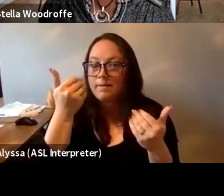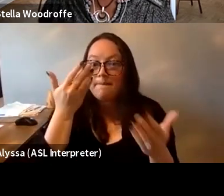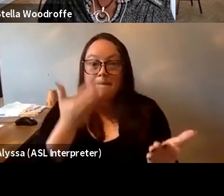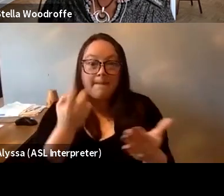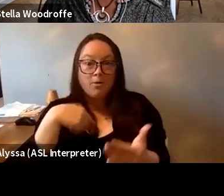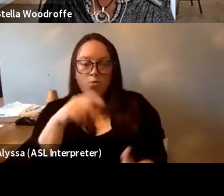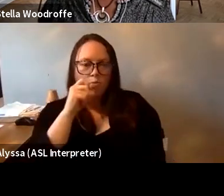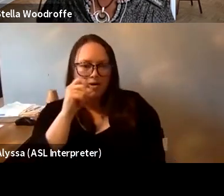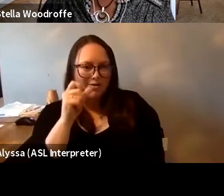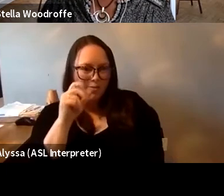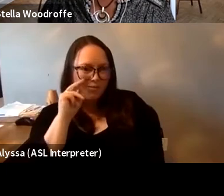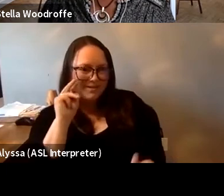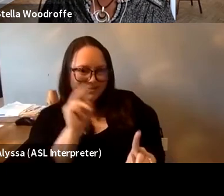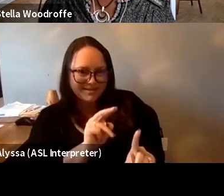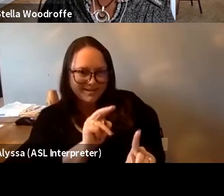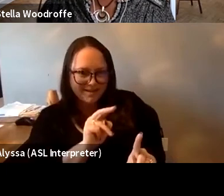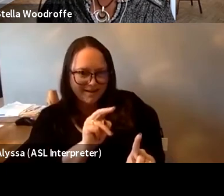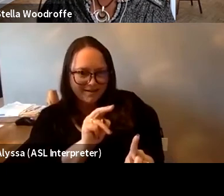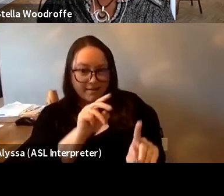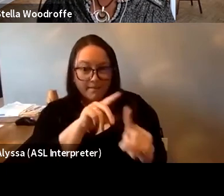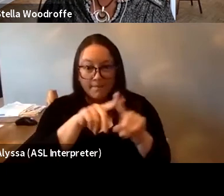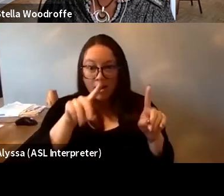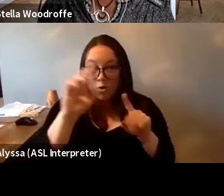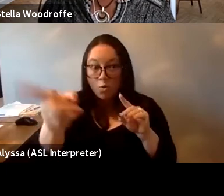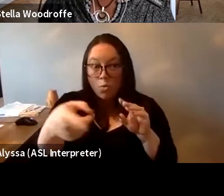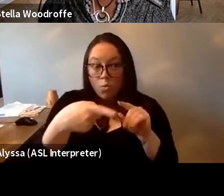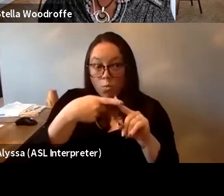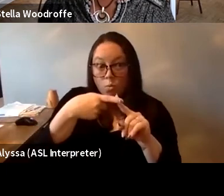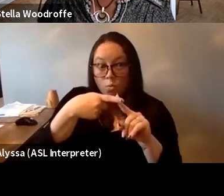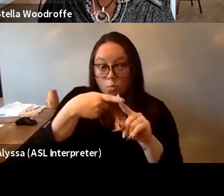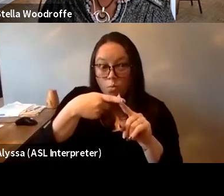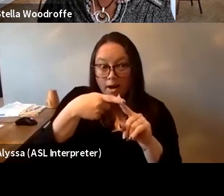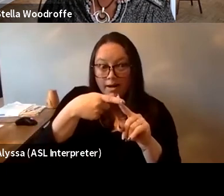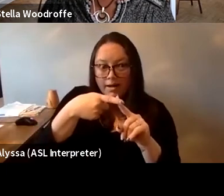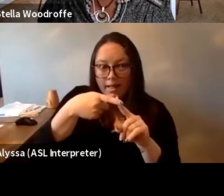they've gotten that lesson, it's here and it's a lock, sometimes